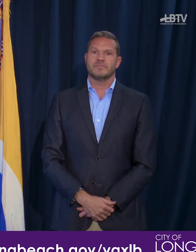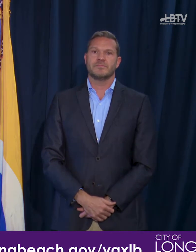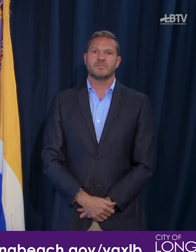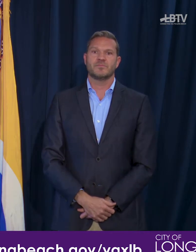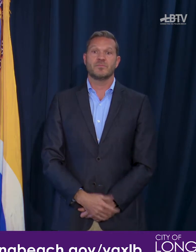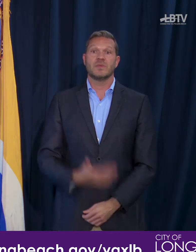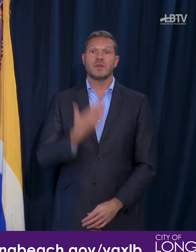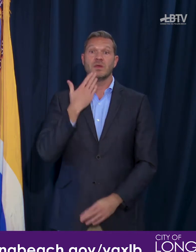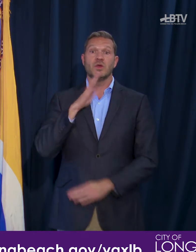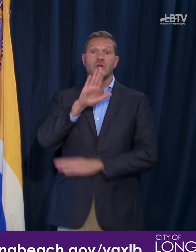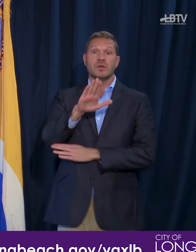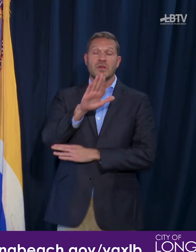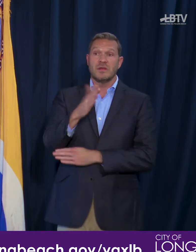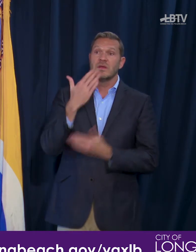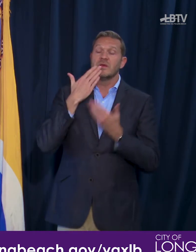Good afternoon. Thank you mayor.